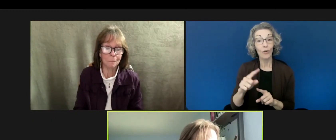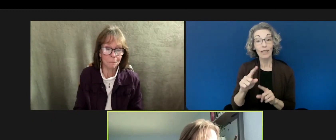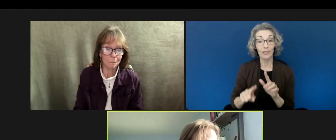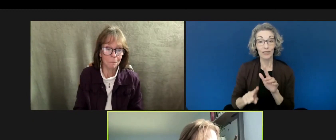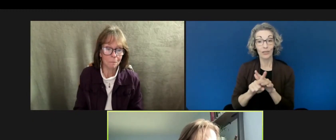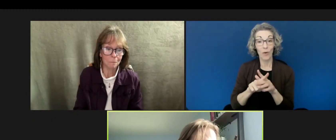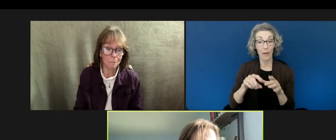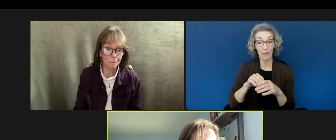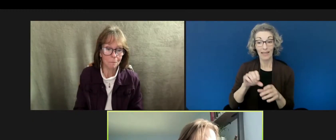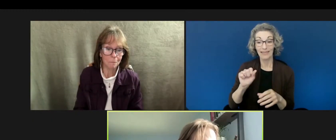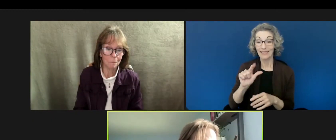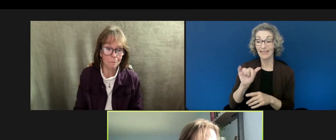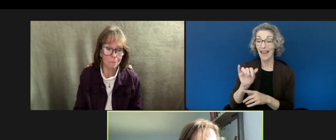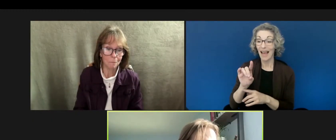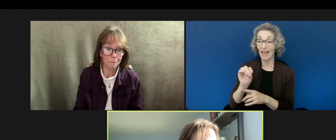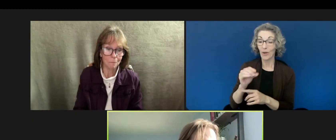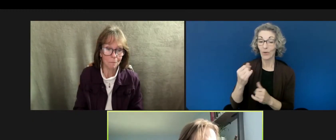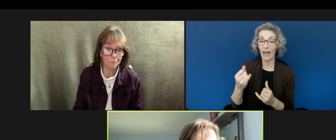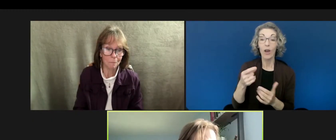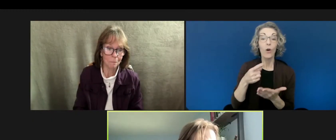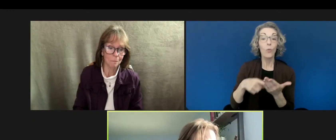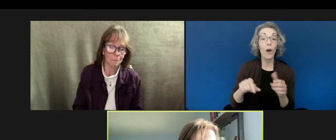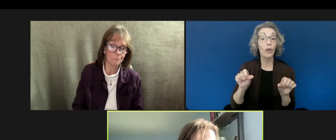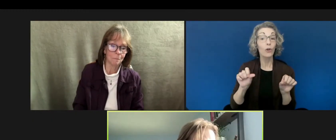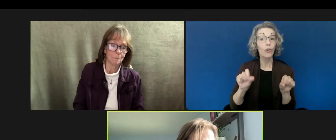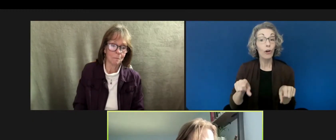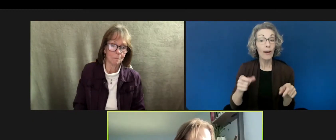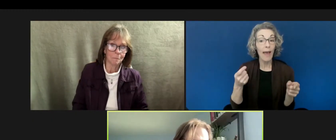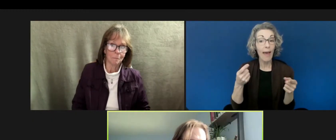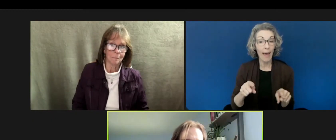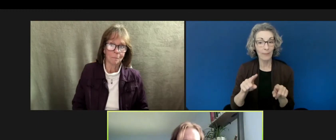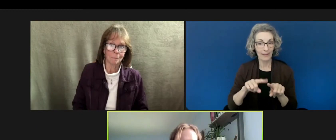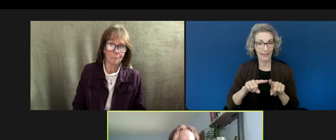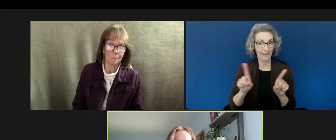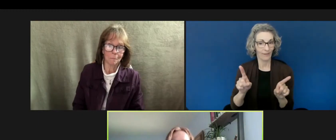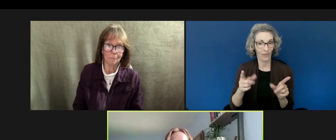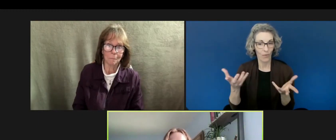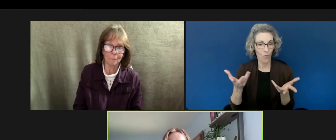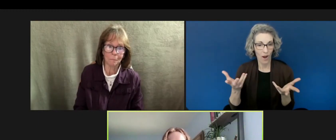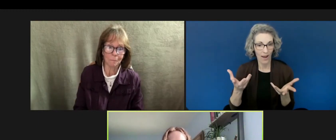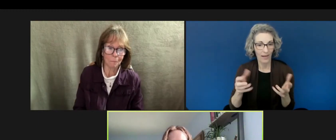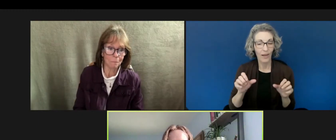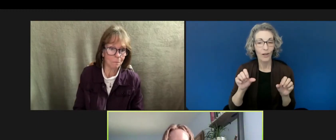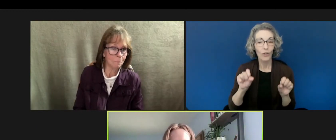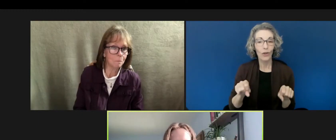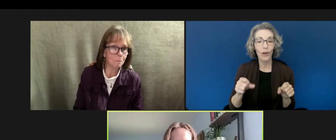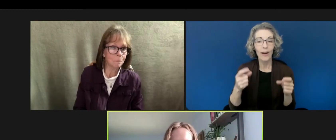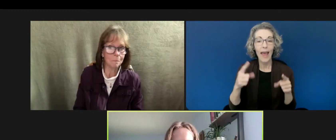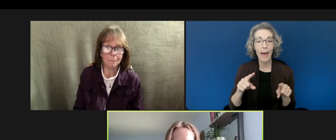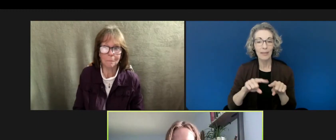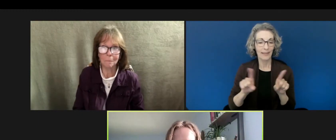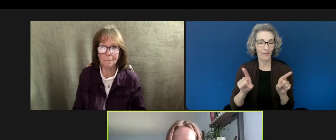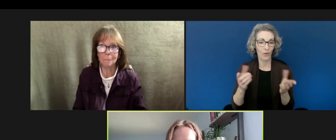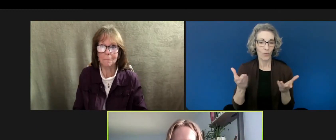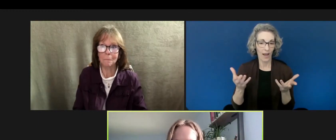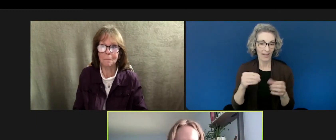What could have happened differently? What could have happened differently in this situation?